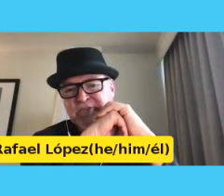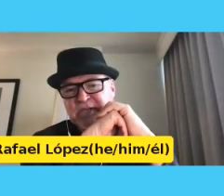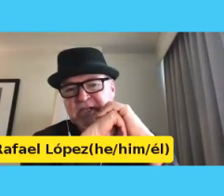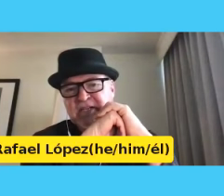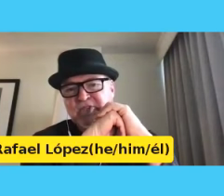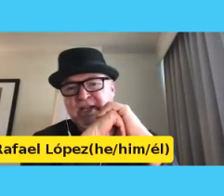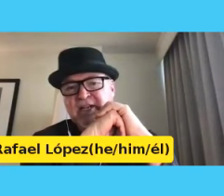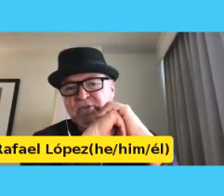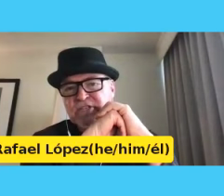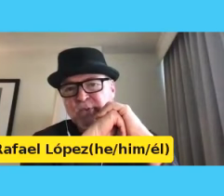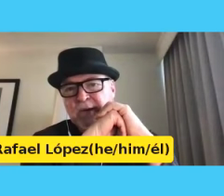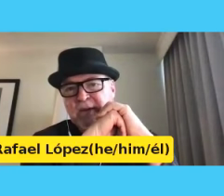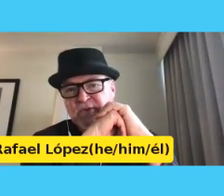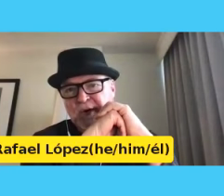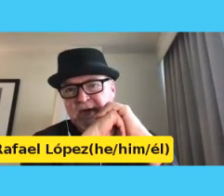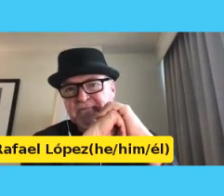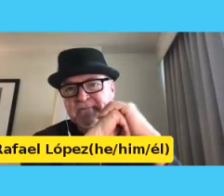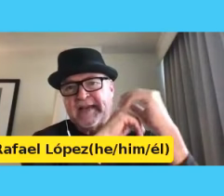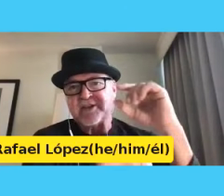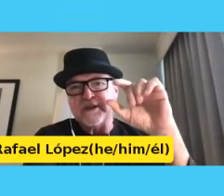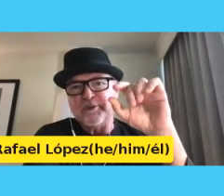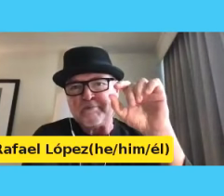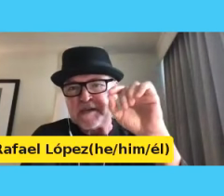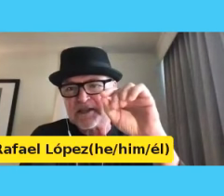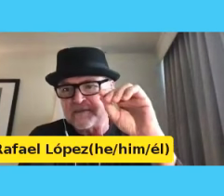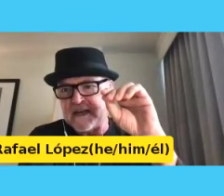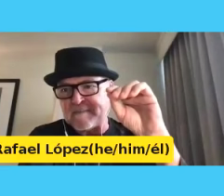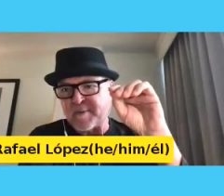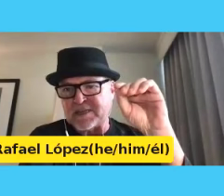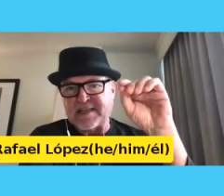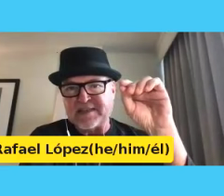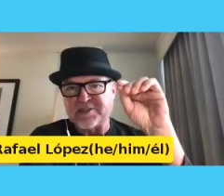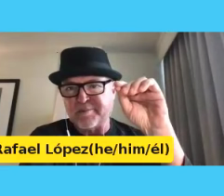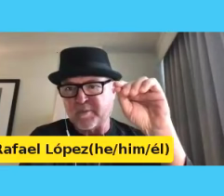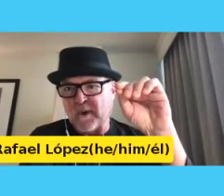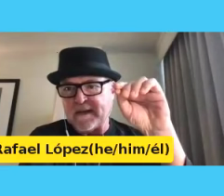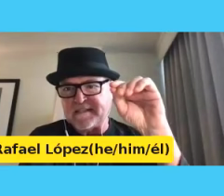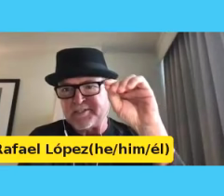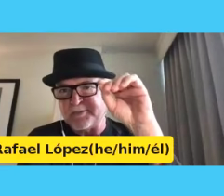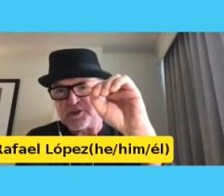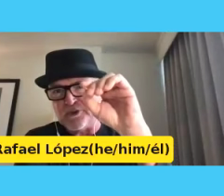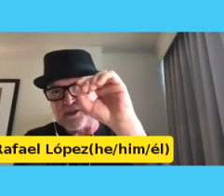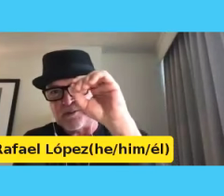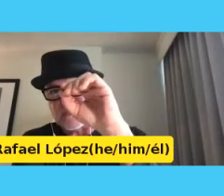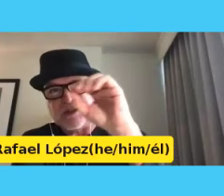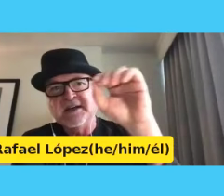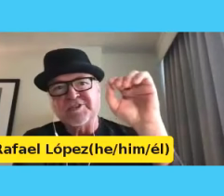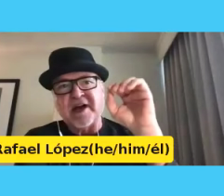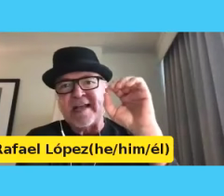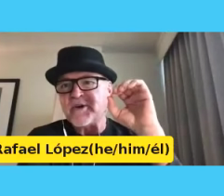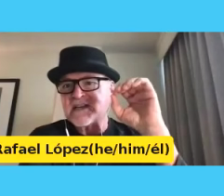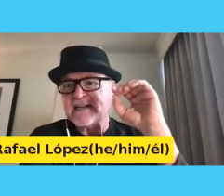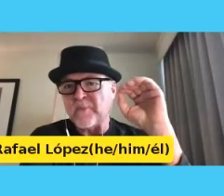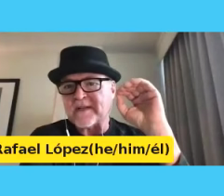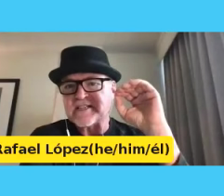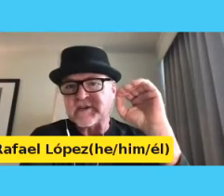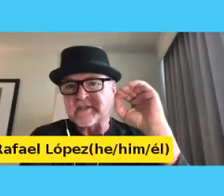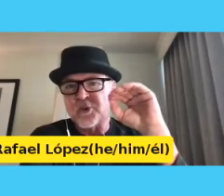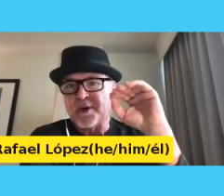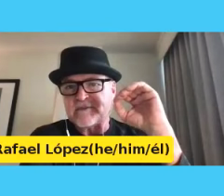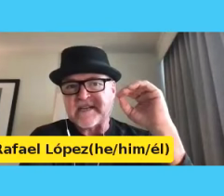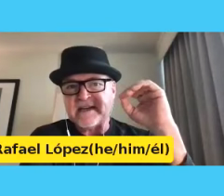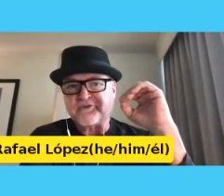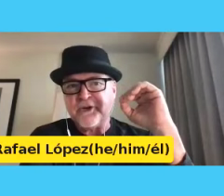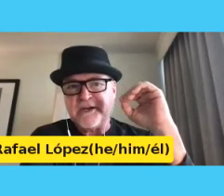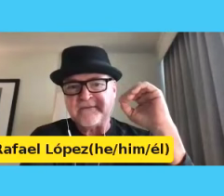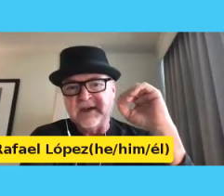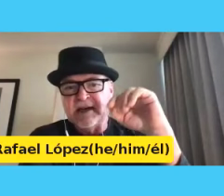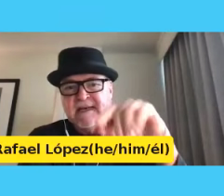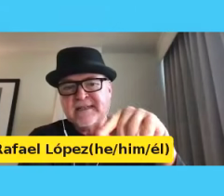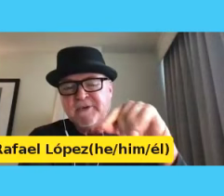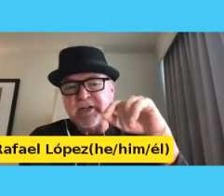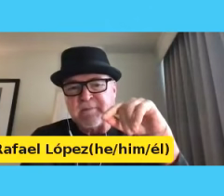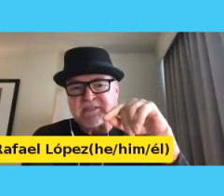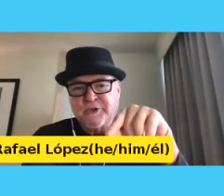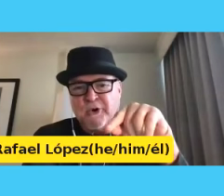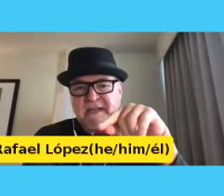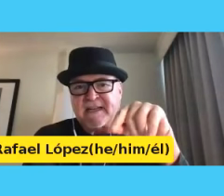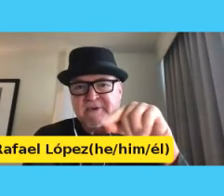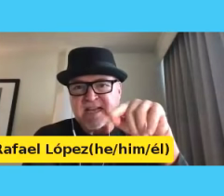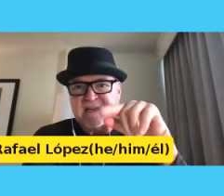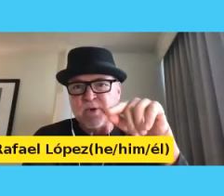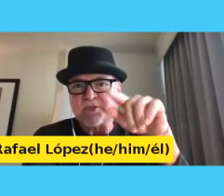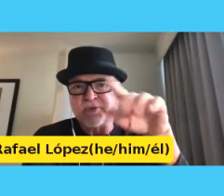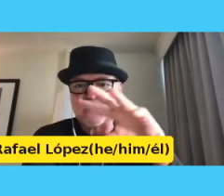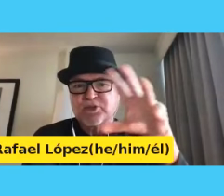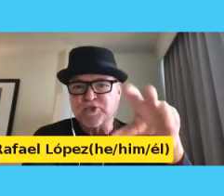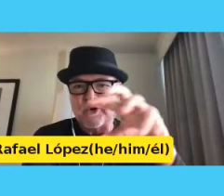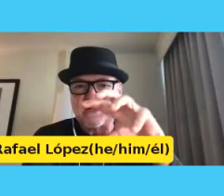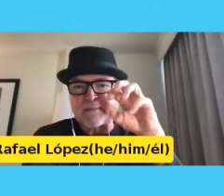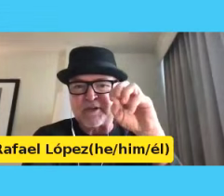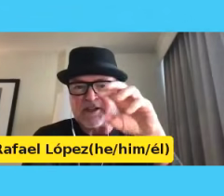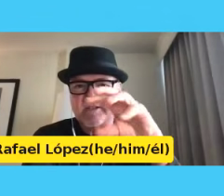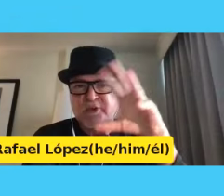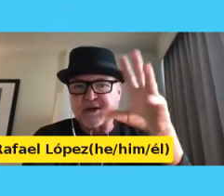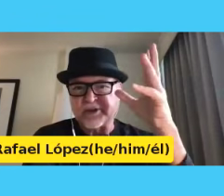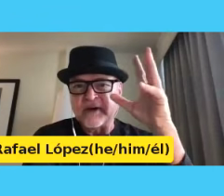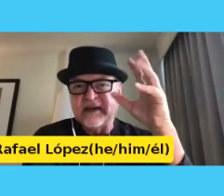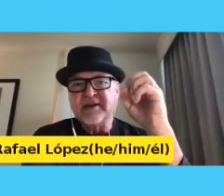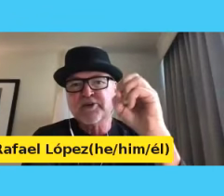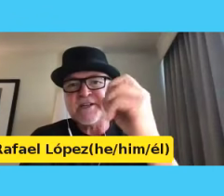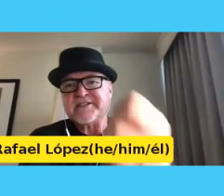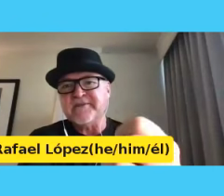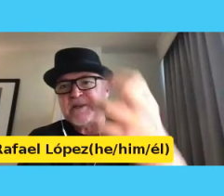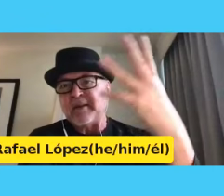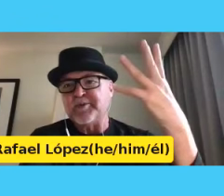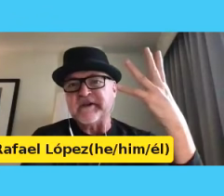curves that I'm using. This is probably the most meticulous part the artist who has experience can do. I realized this was a great moment to teach the kids how to do it, the students how to do it. The next time you see me holding it, a let's look at the next one, I'm holding